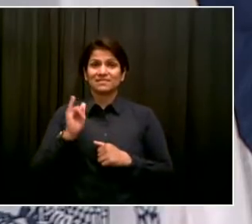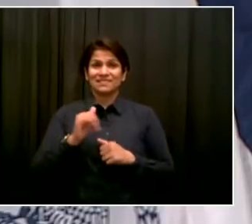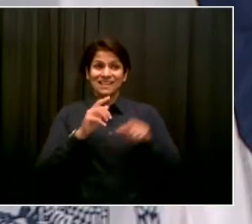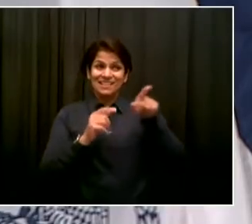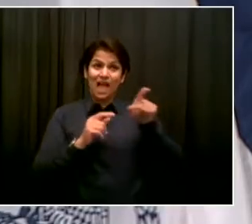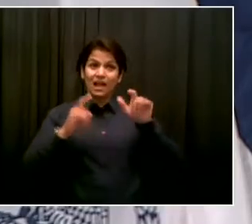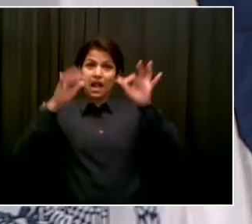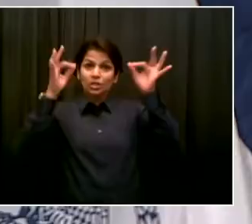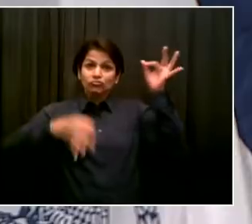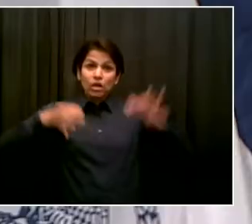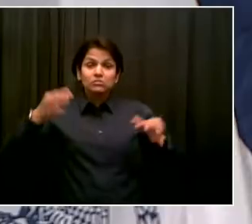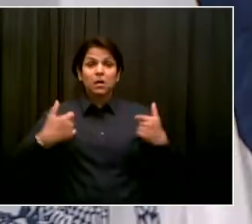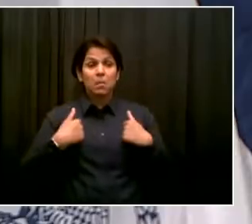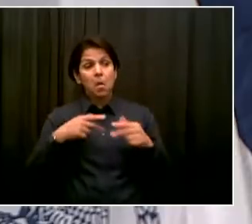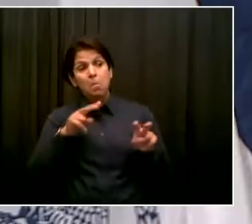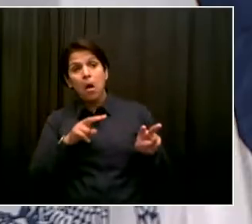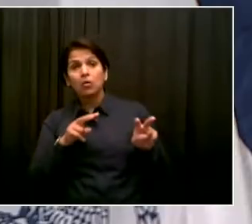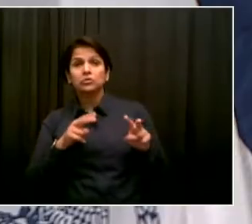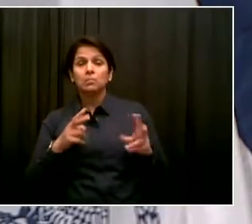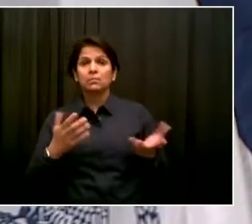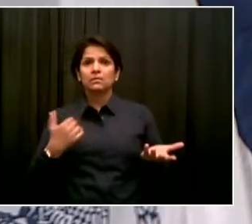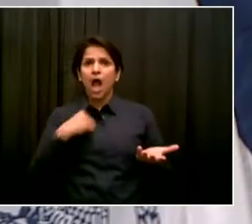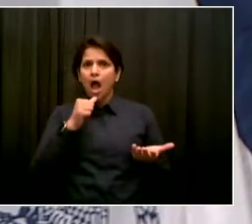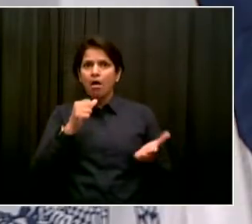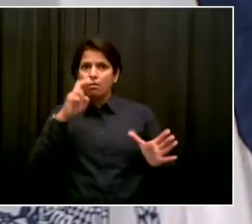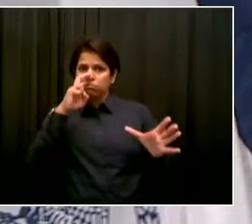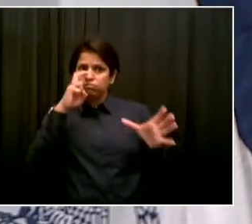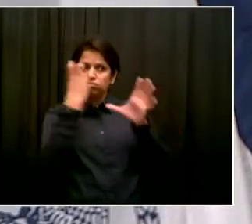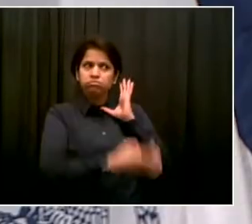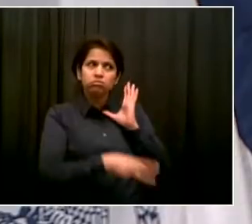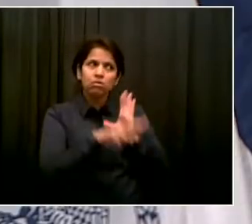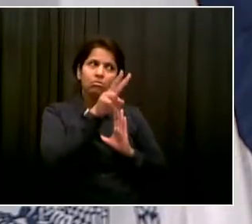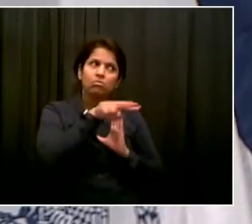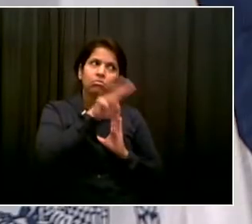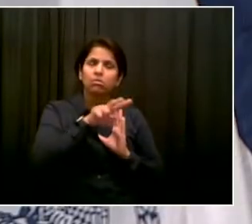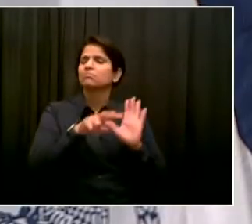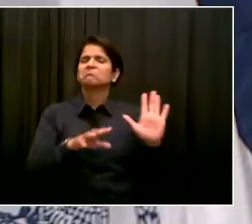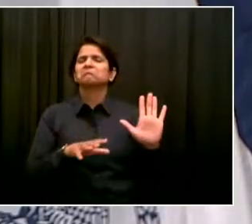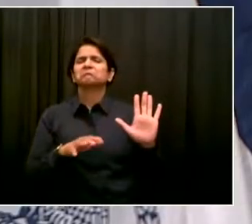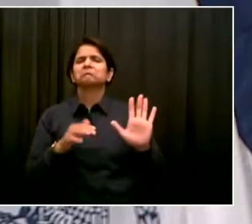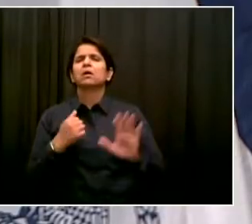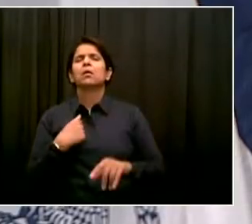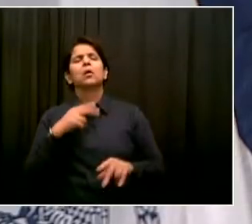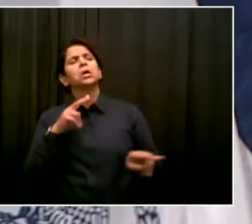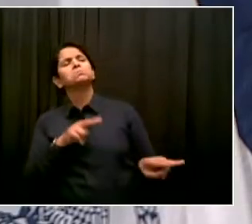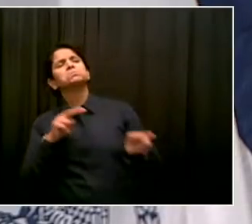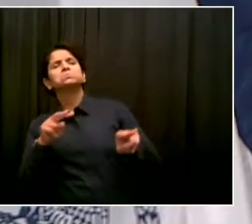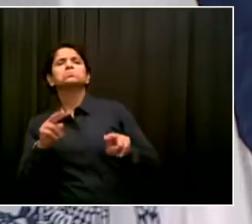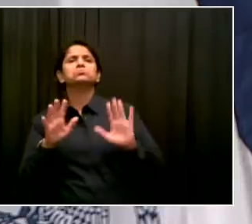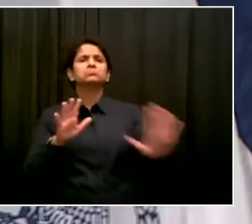TURN TO CHIEF HARRISON. I HAVEN'T FOLLOWED ALL THE